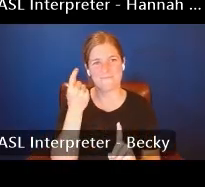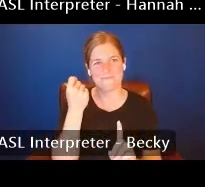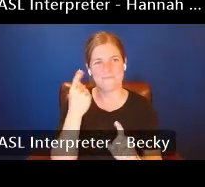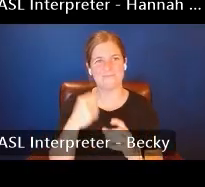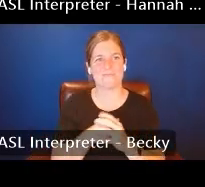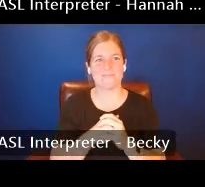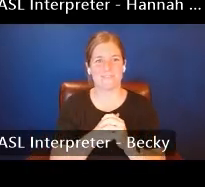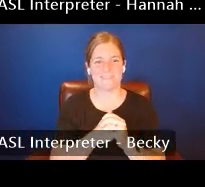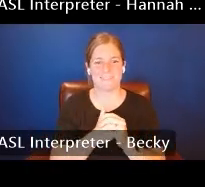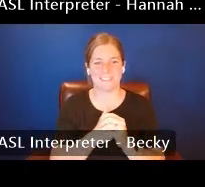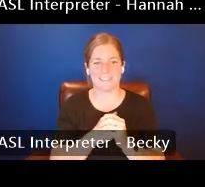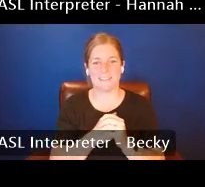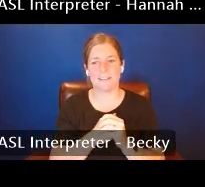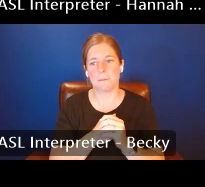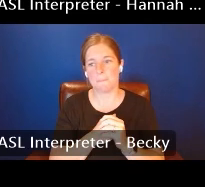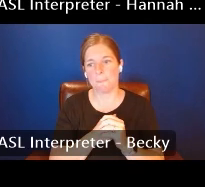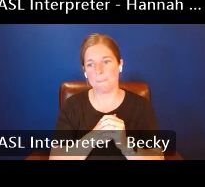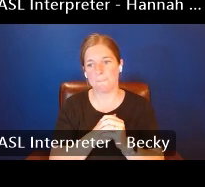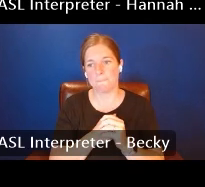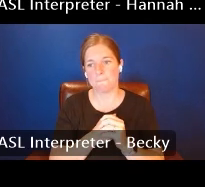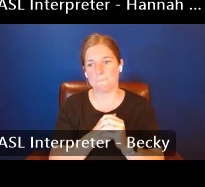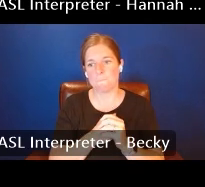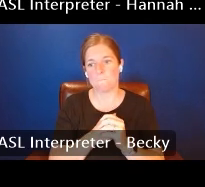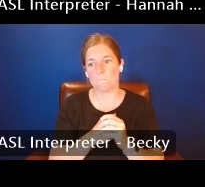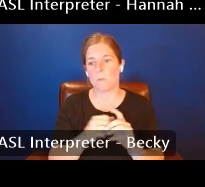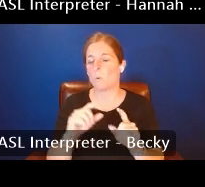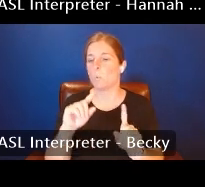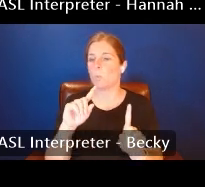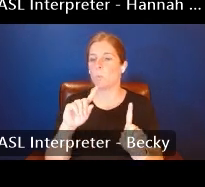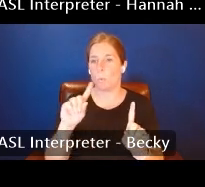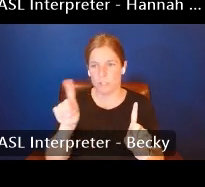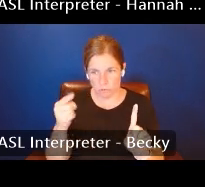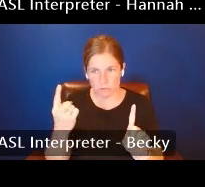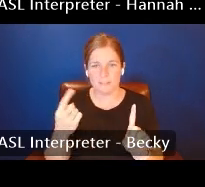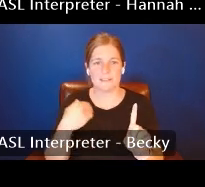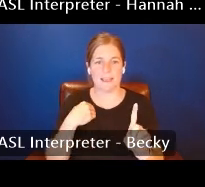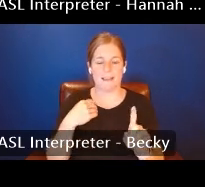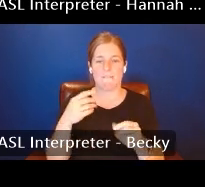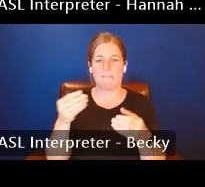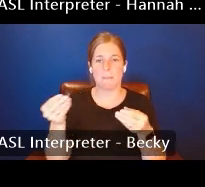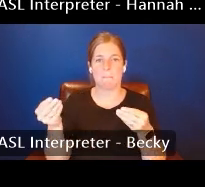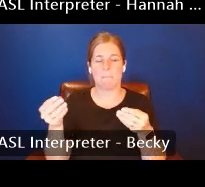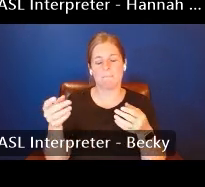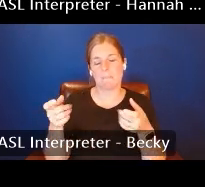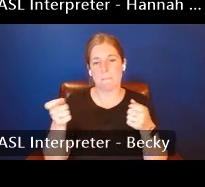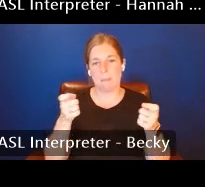We will only have moderated Q&A. And thanks. I love to see y'all with the thumbs up and the clapping and the hearts.